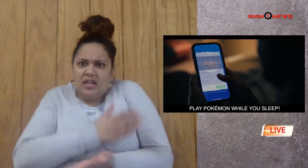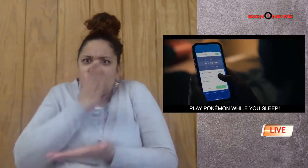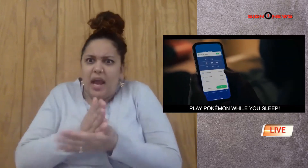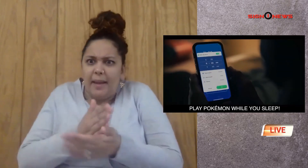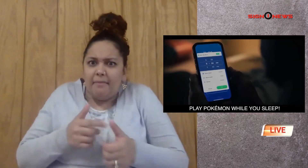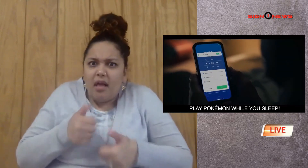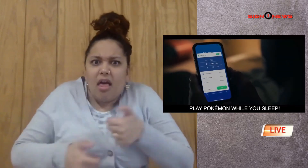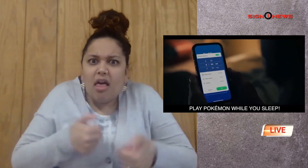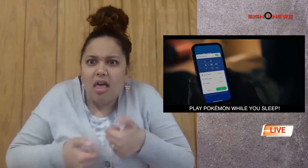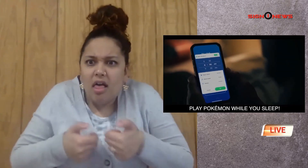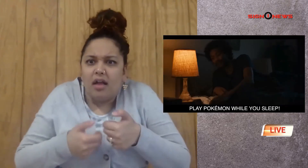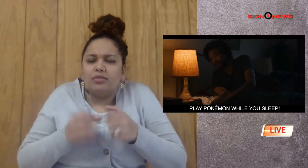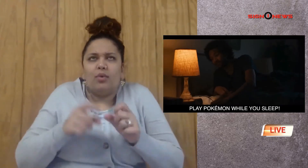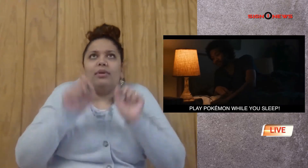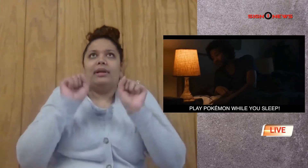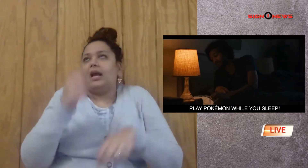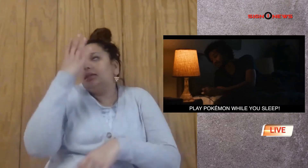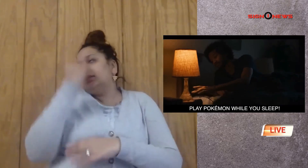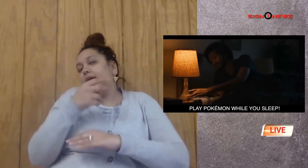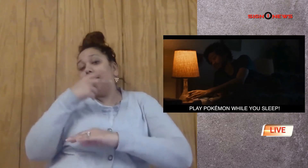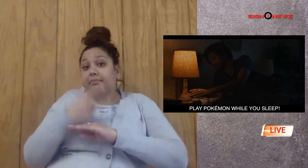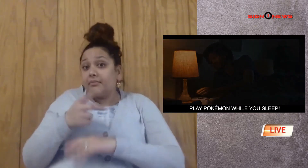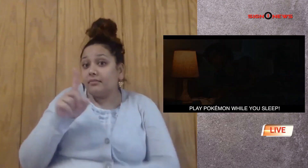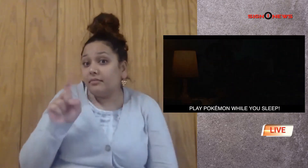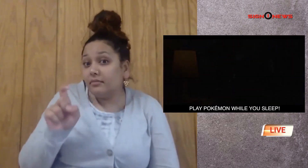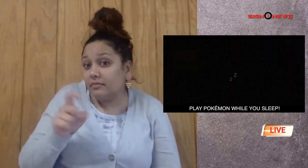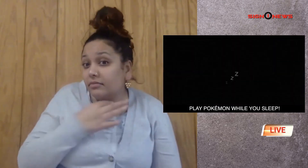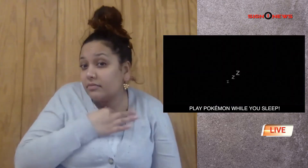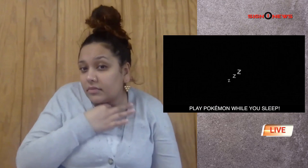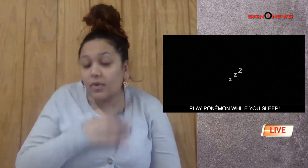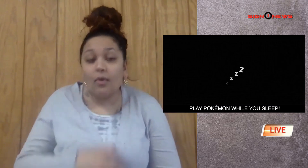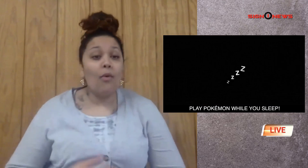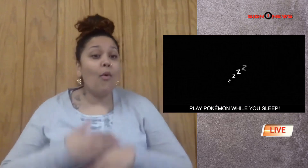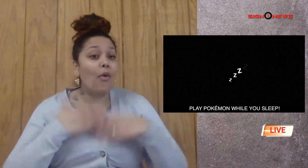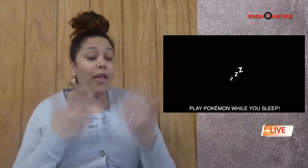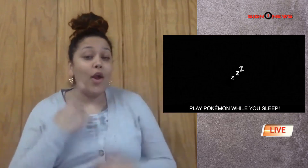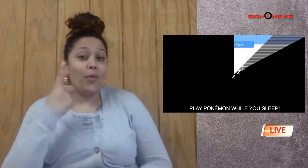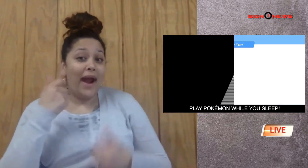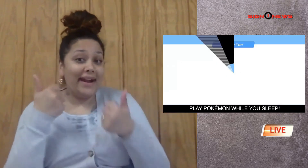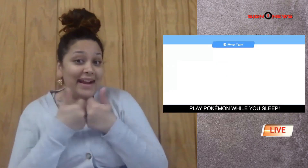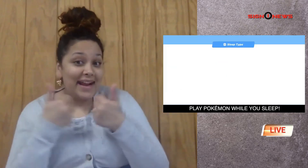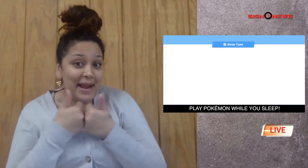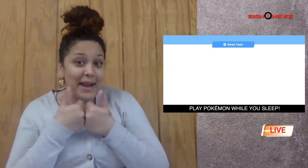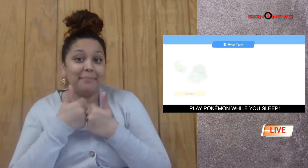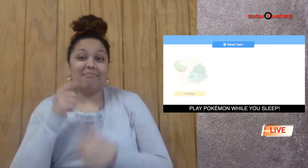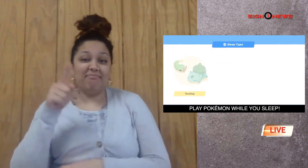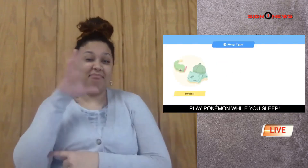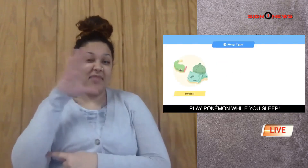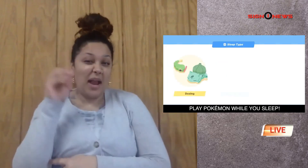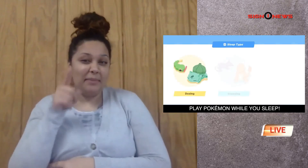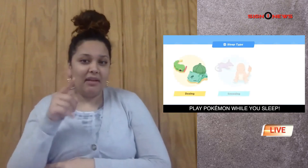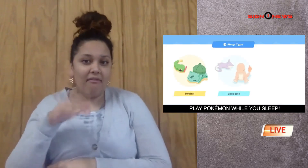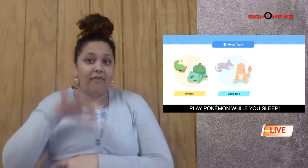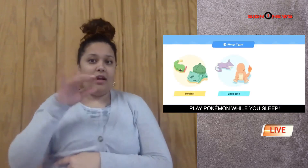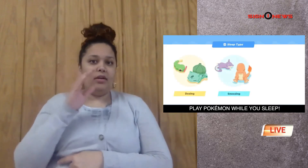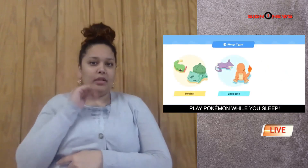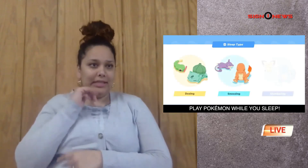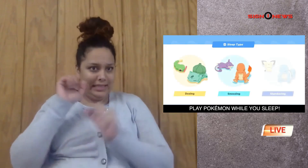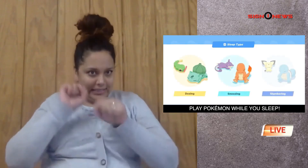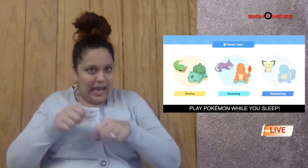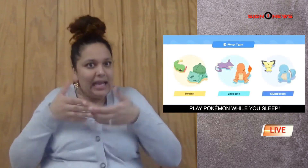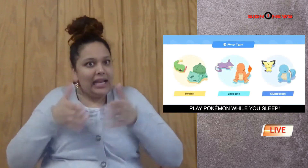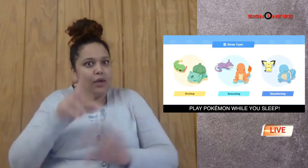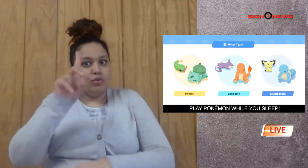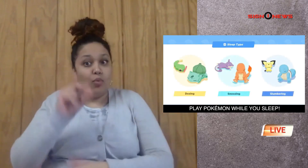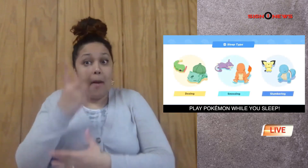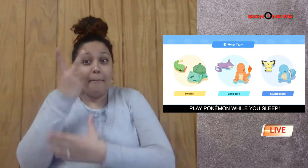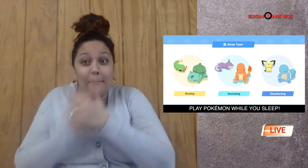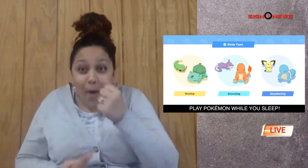you hated to stop playing it so you could sleep well one game company has found a way